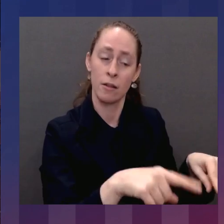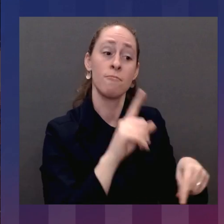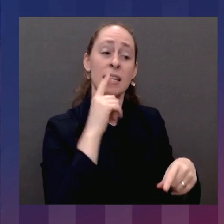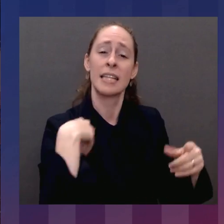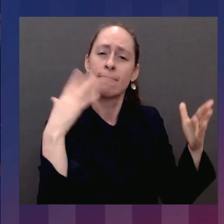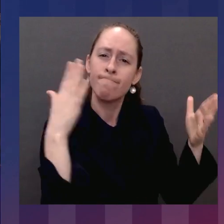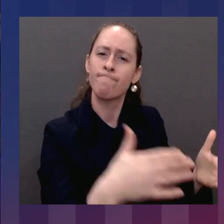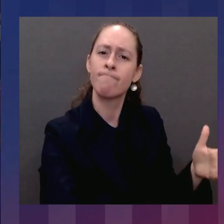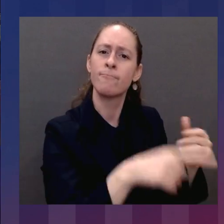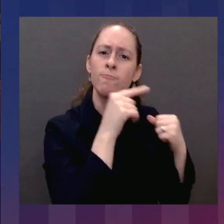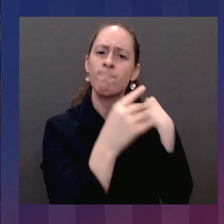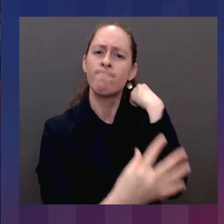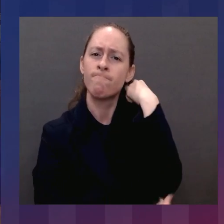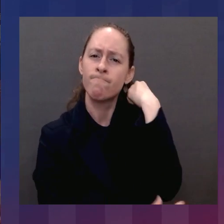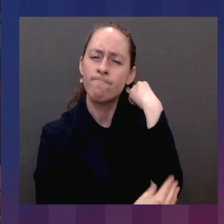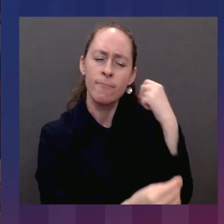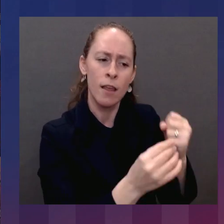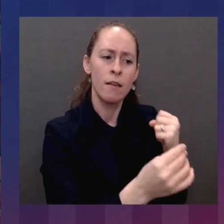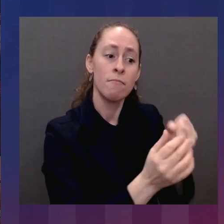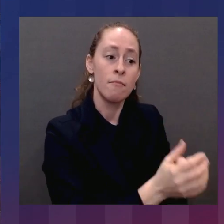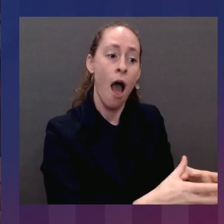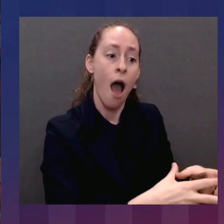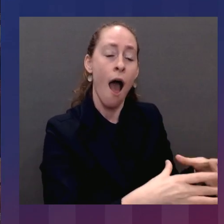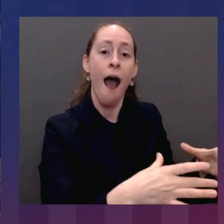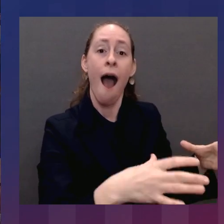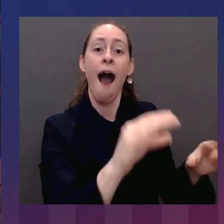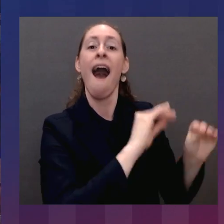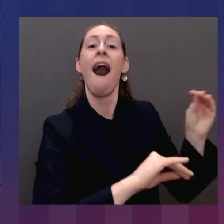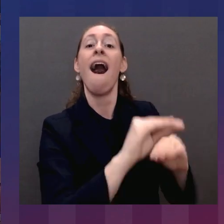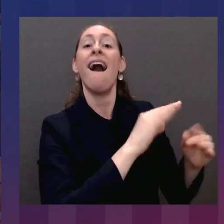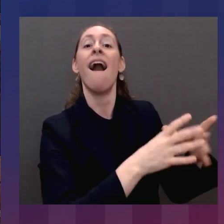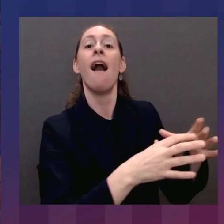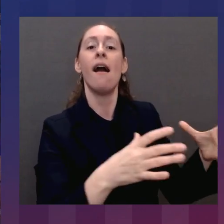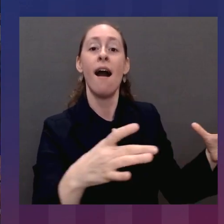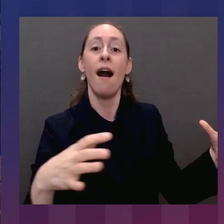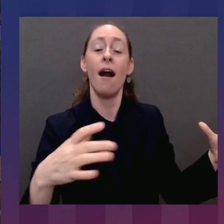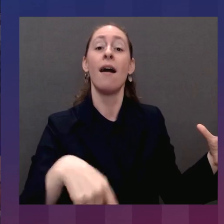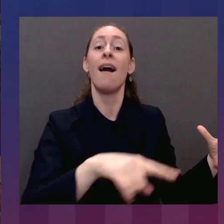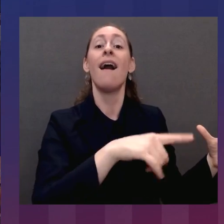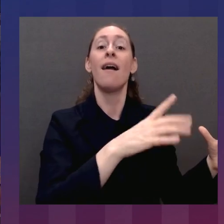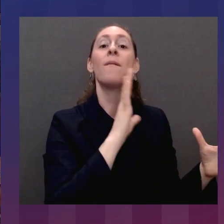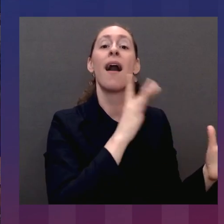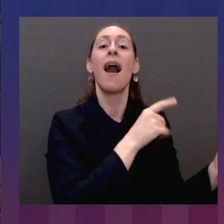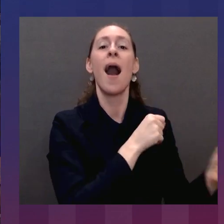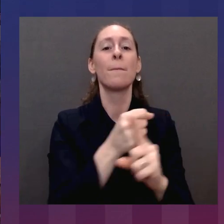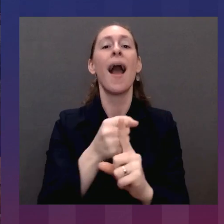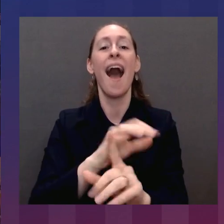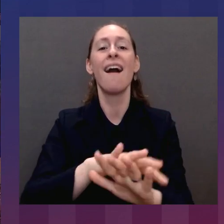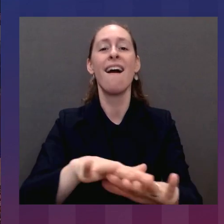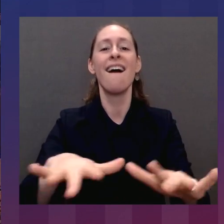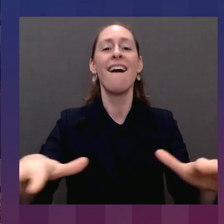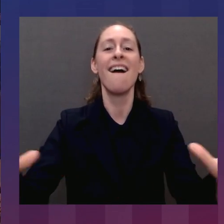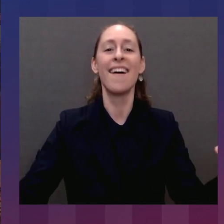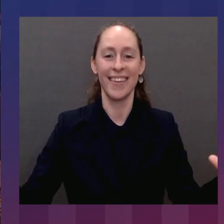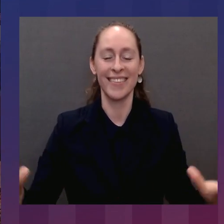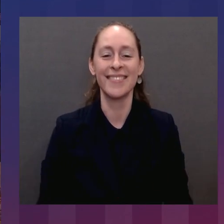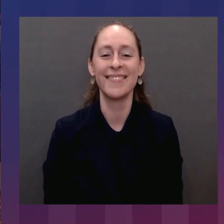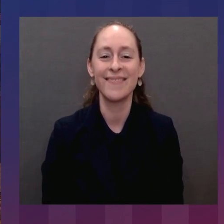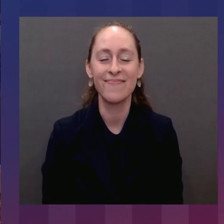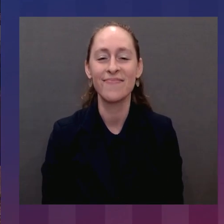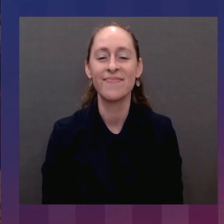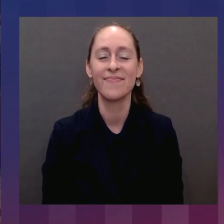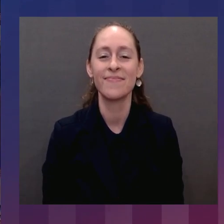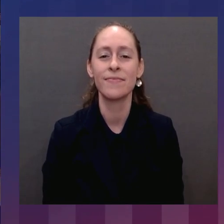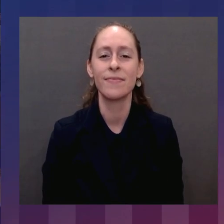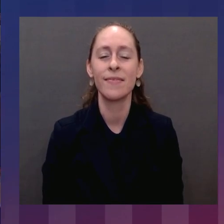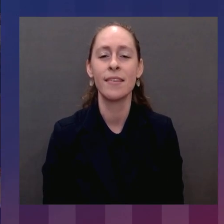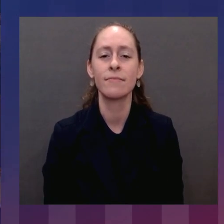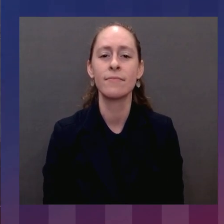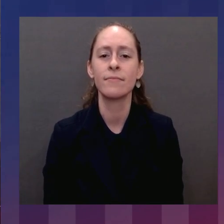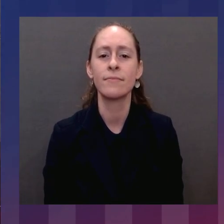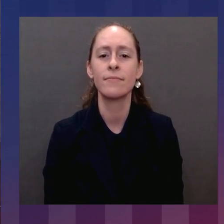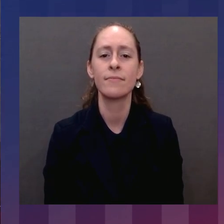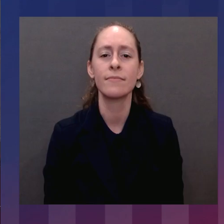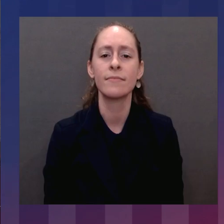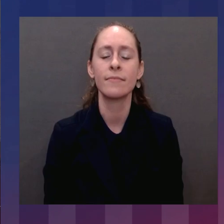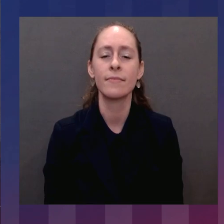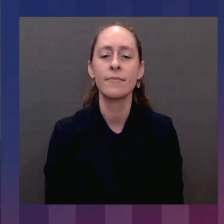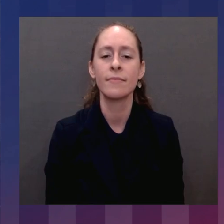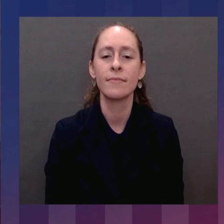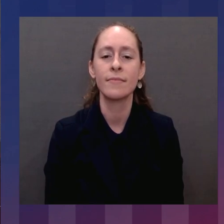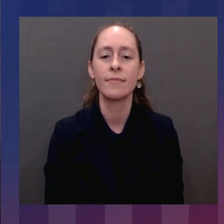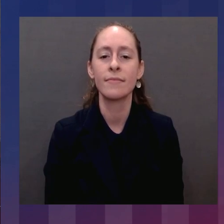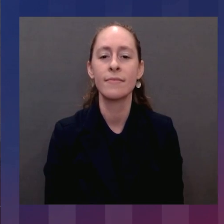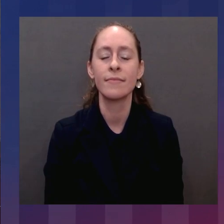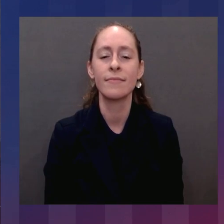because we know that when the middle class grows,